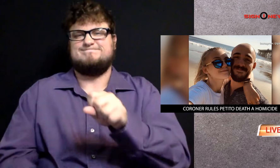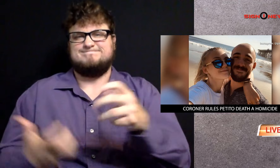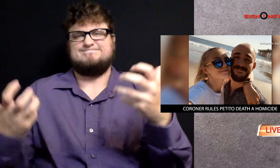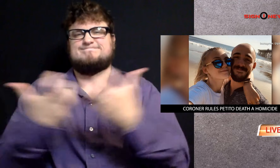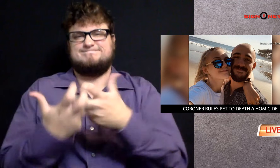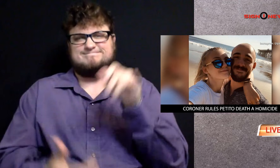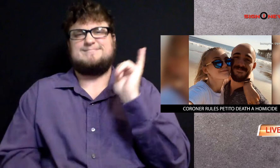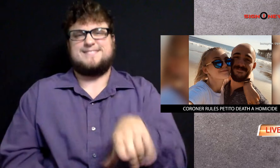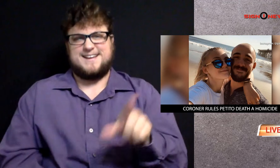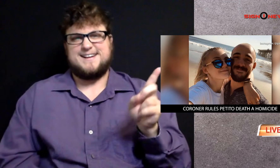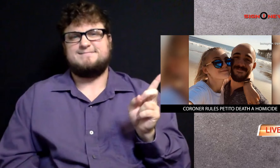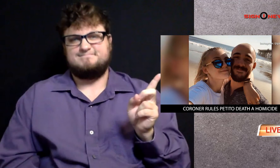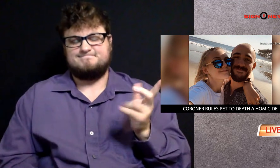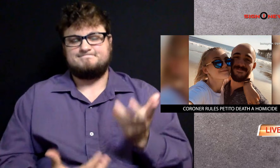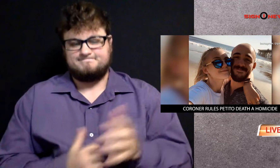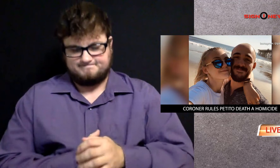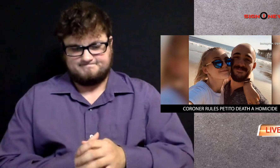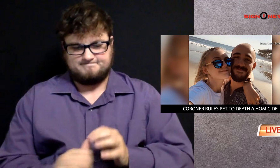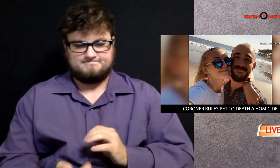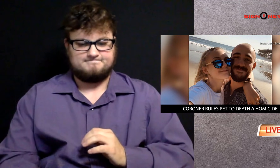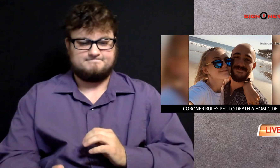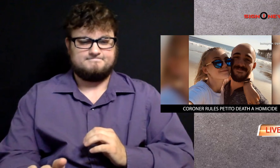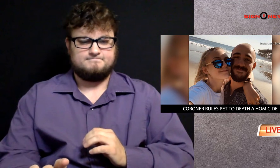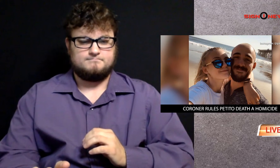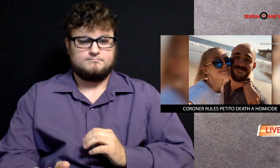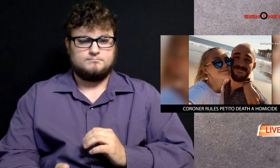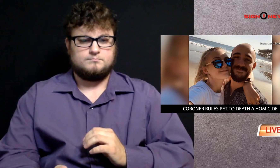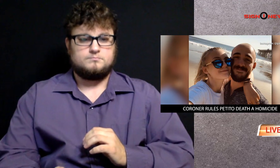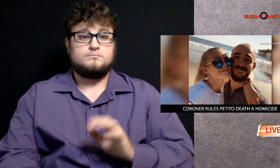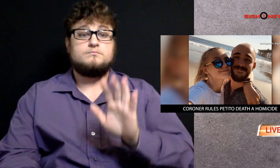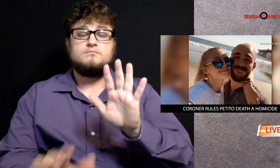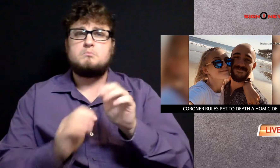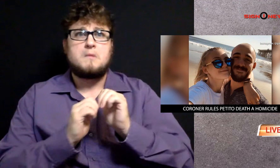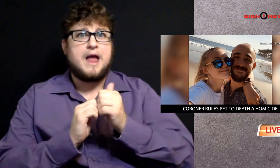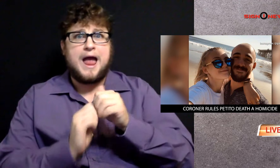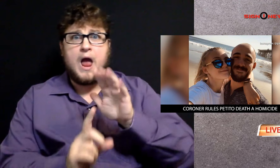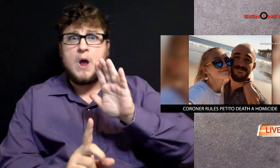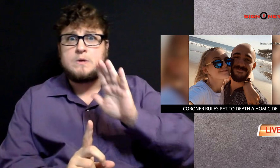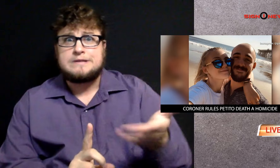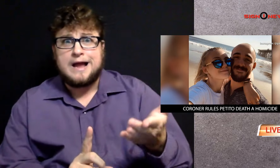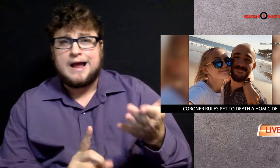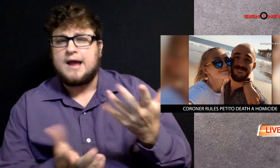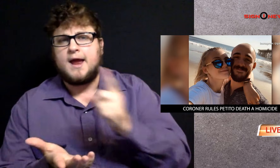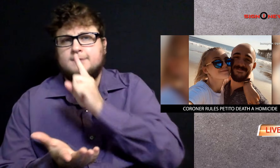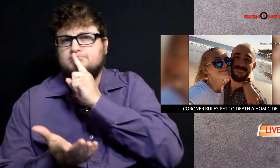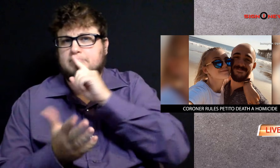are those of 22 year old gabby patito